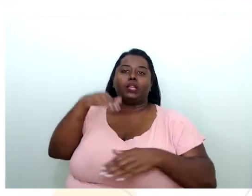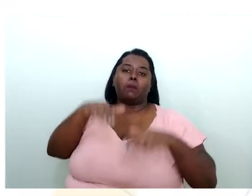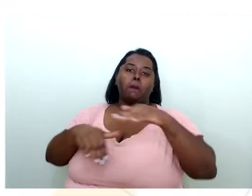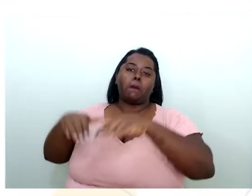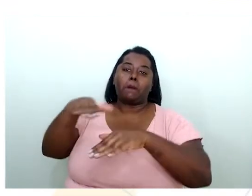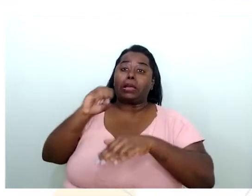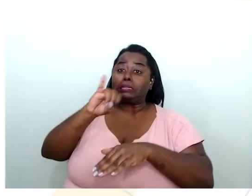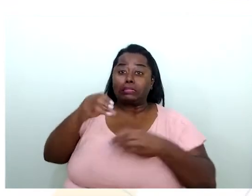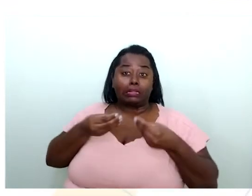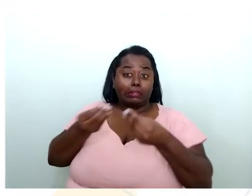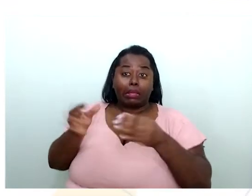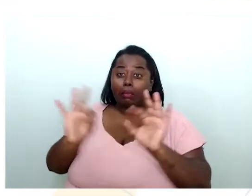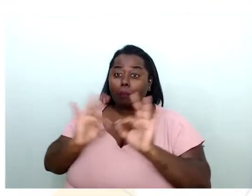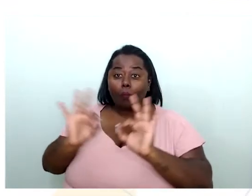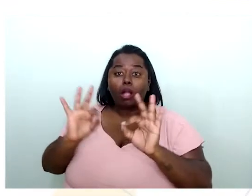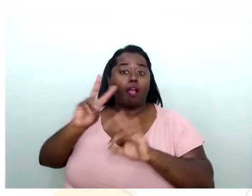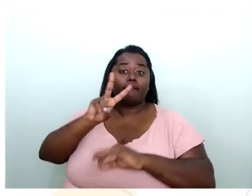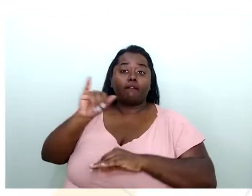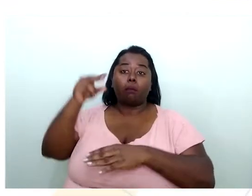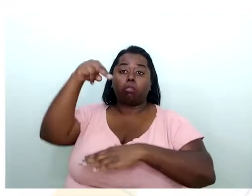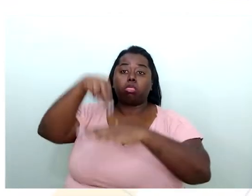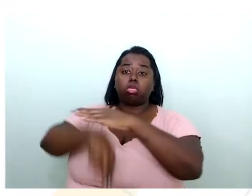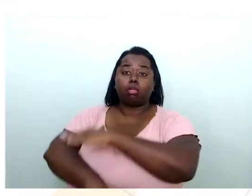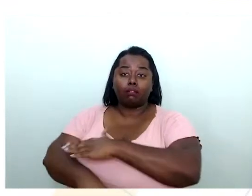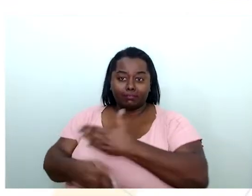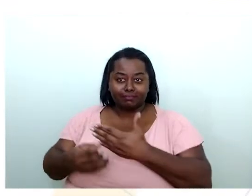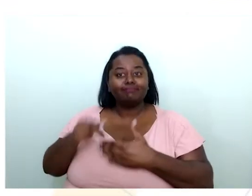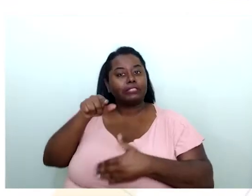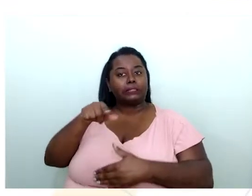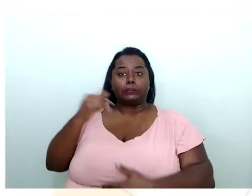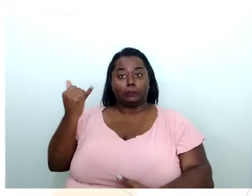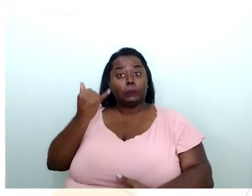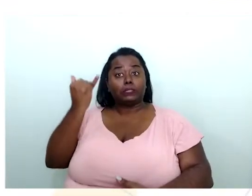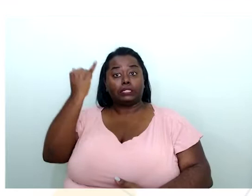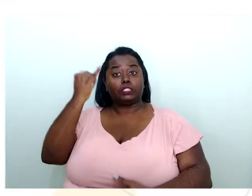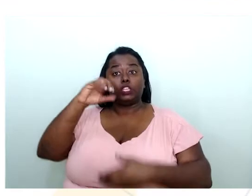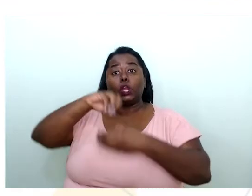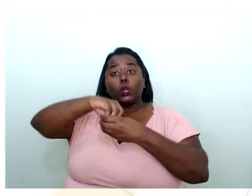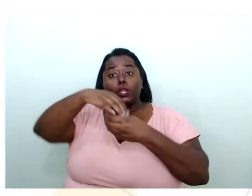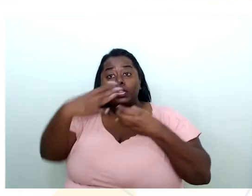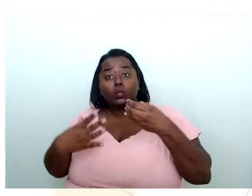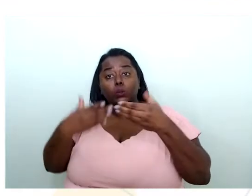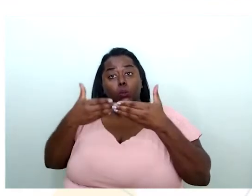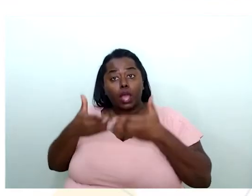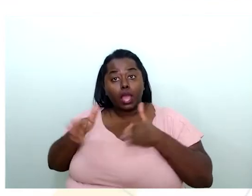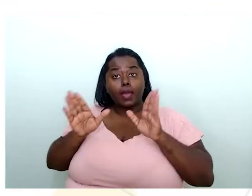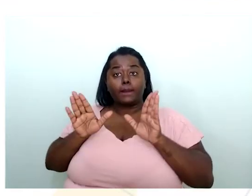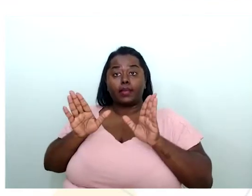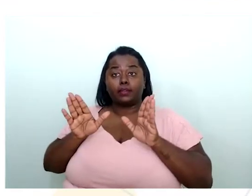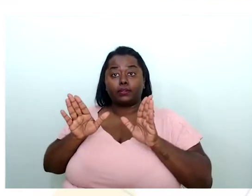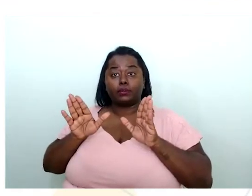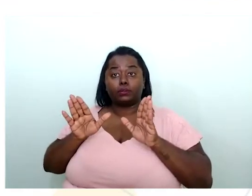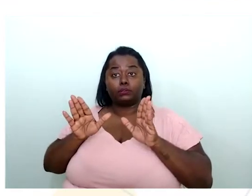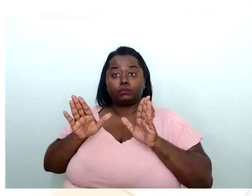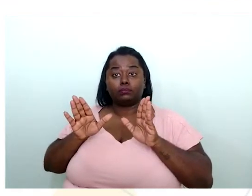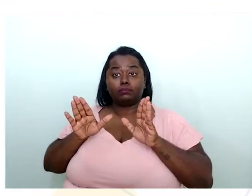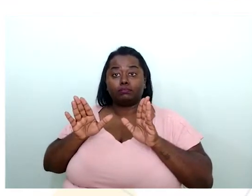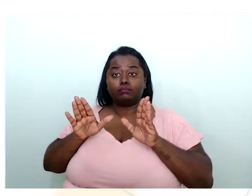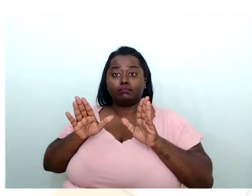is not going to be good enough, support has to be provided.